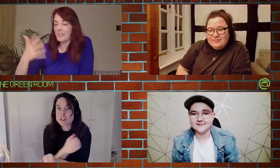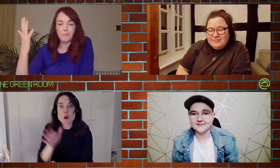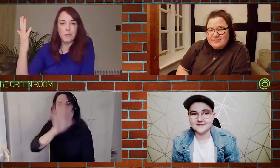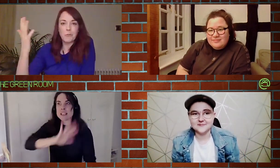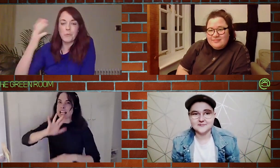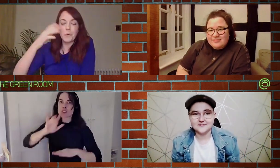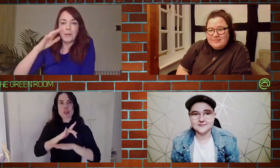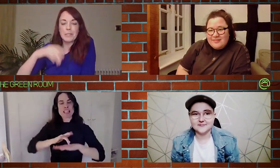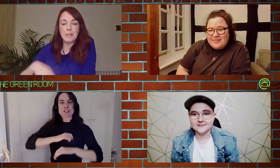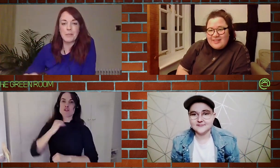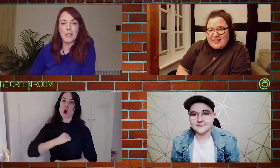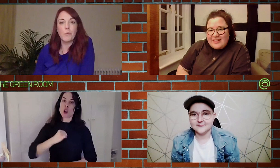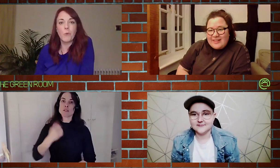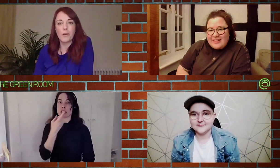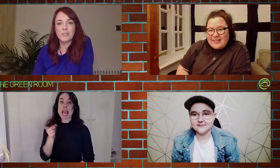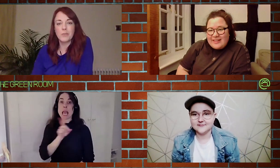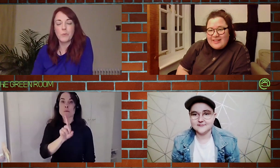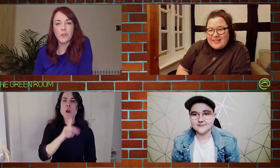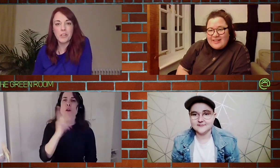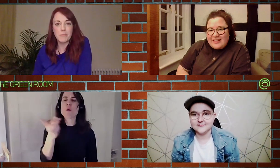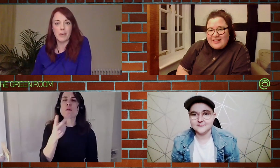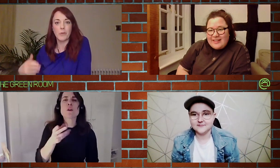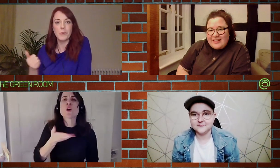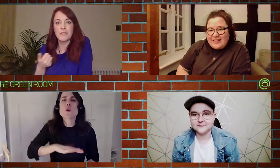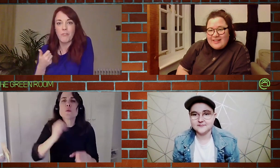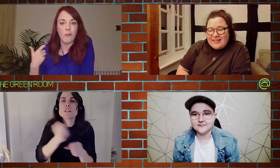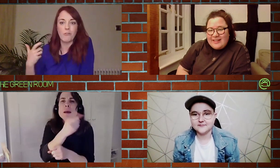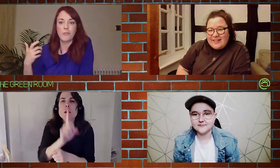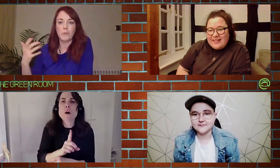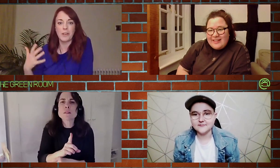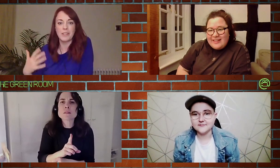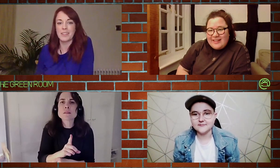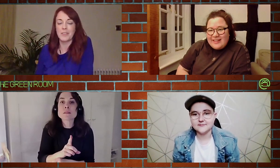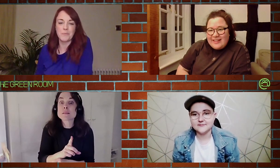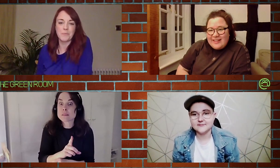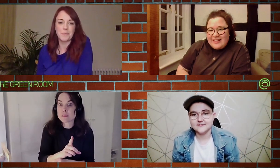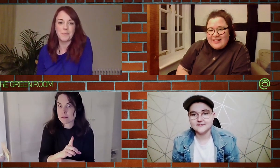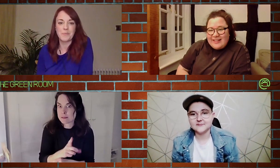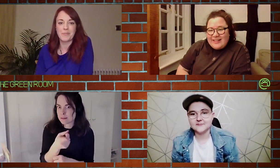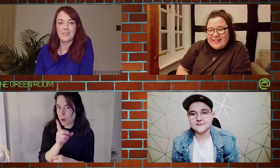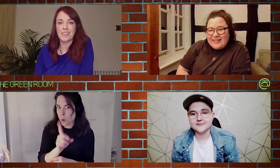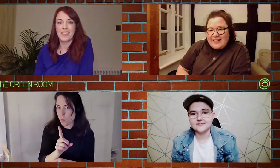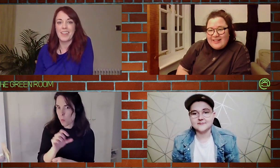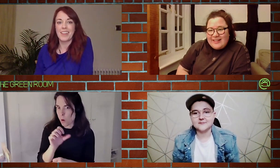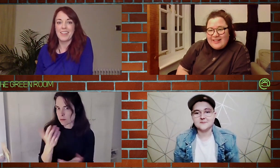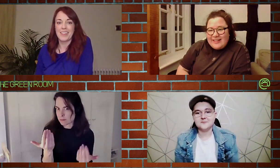No worries about the money. What are you gonna make? Who's involved? What is it?